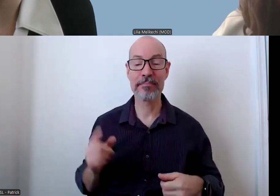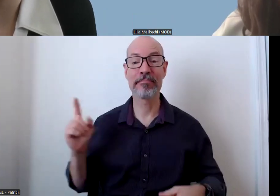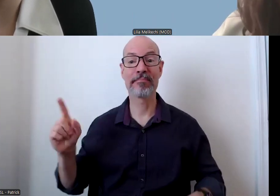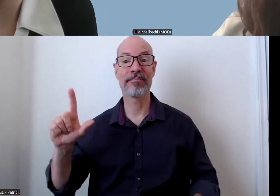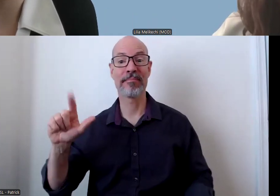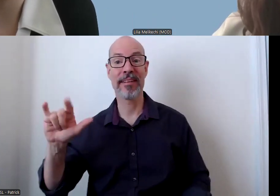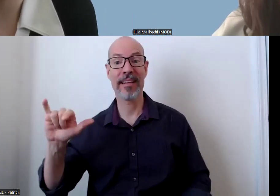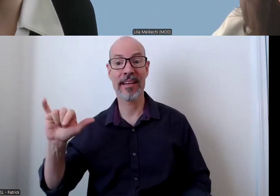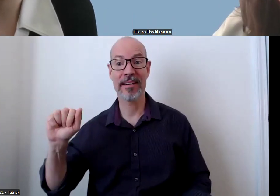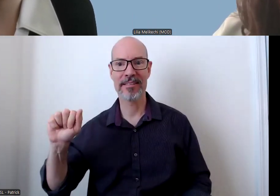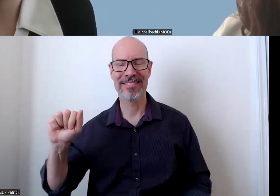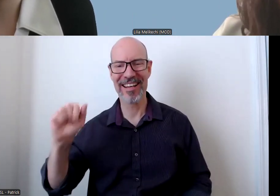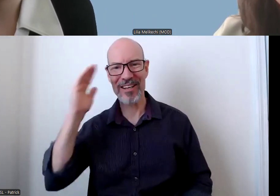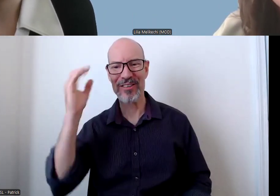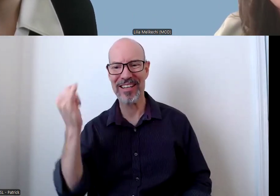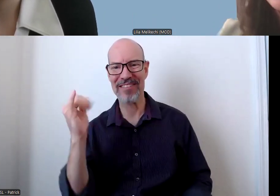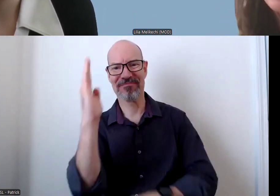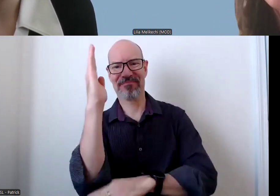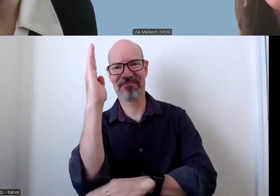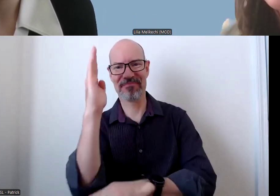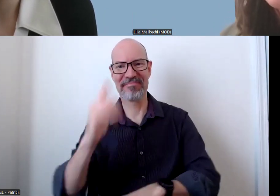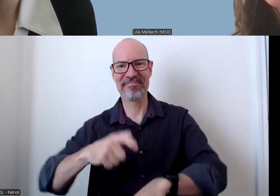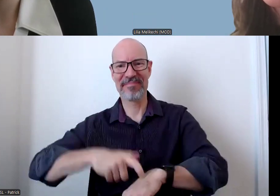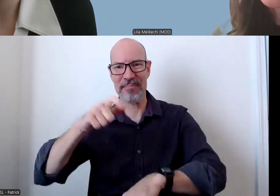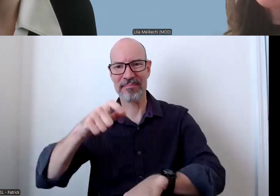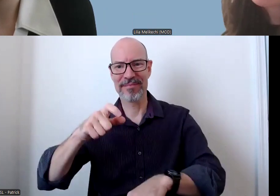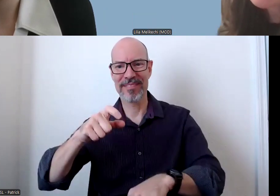We are at 12 but I'll ask this one last question, because I think a few